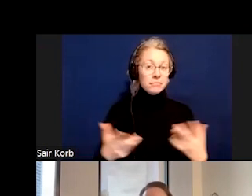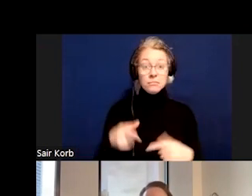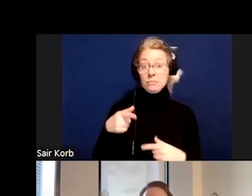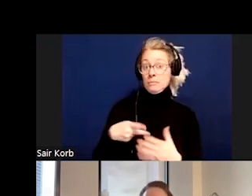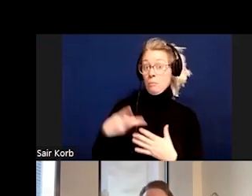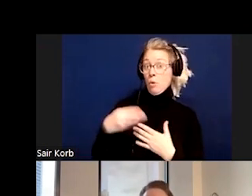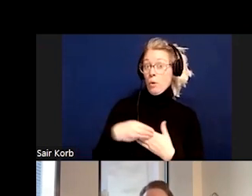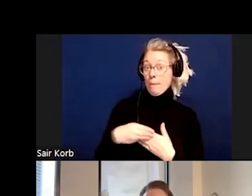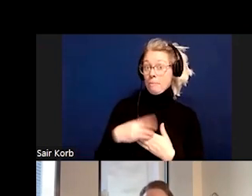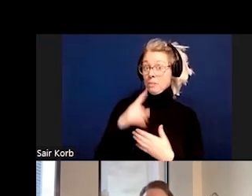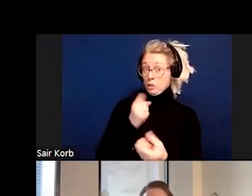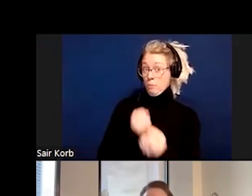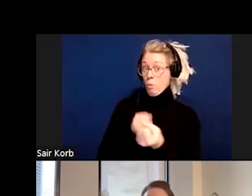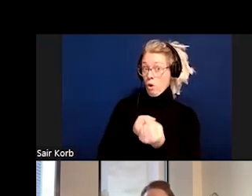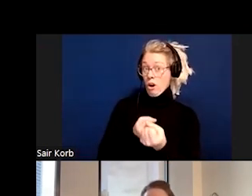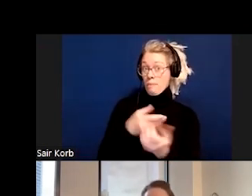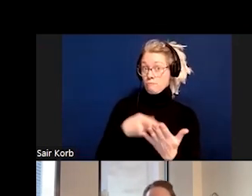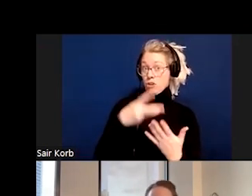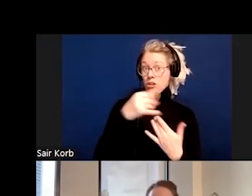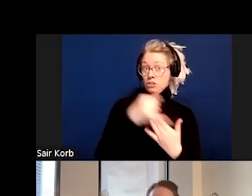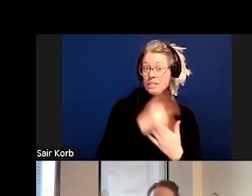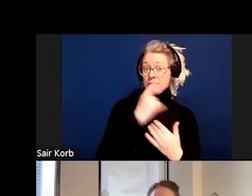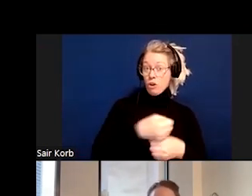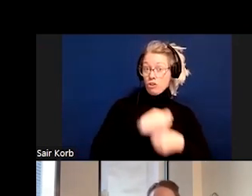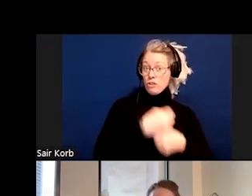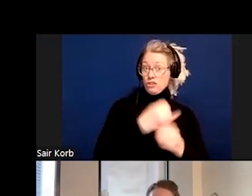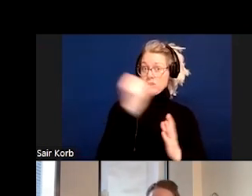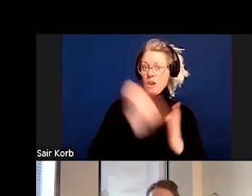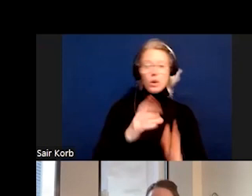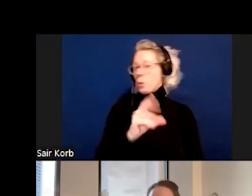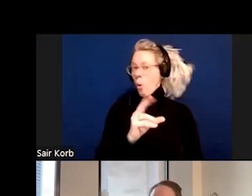that primarily focus on the creation and development of artistic work.